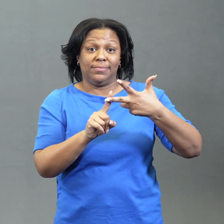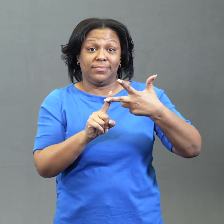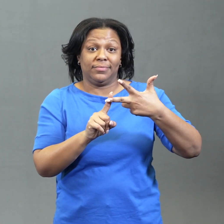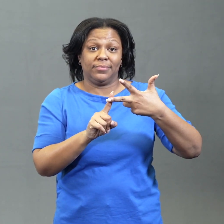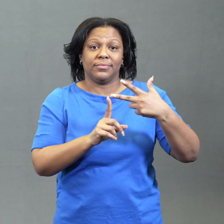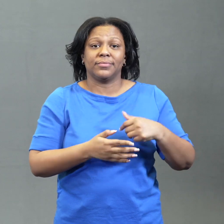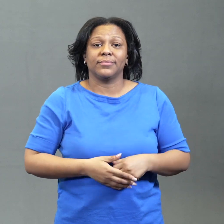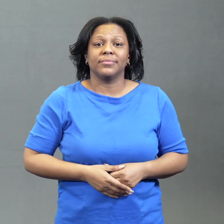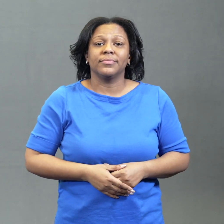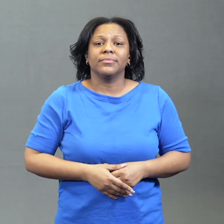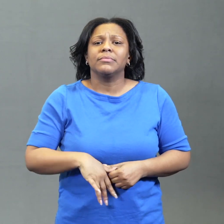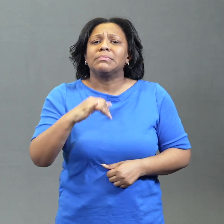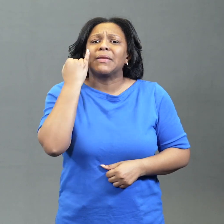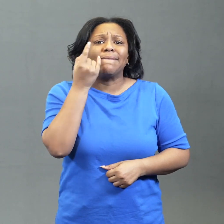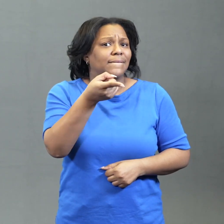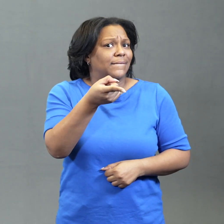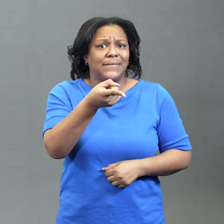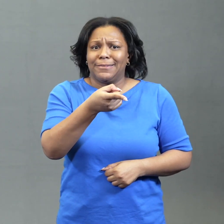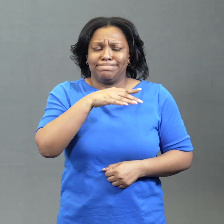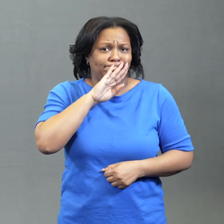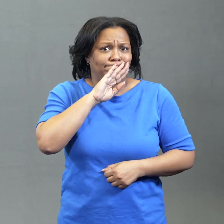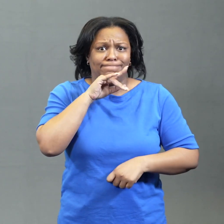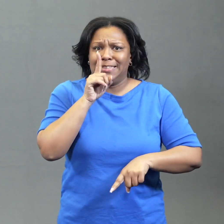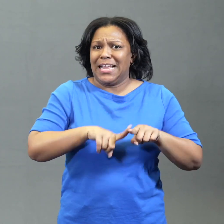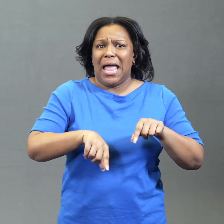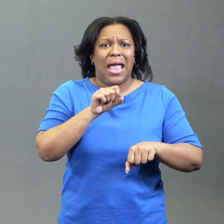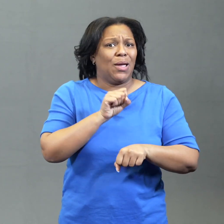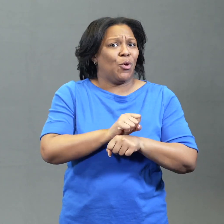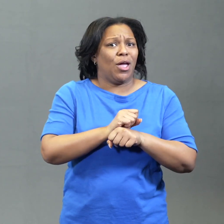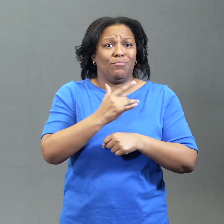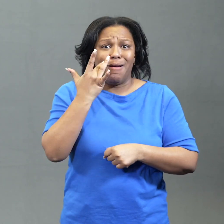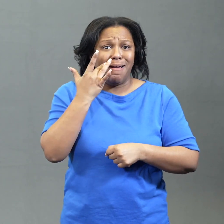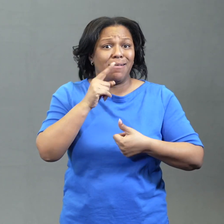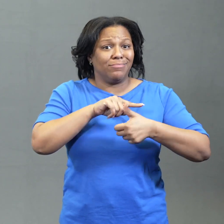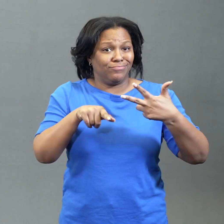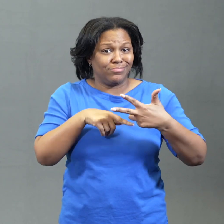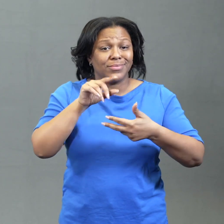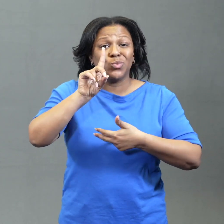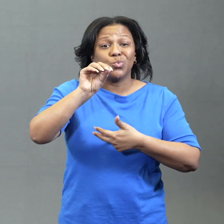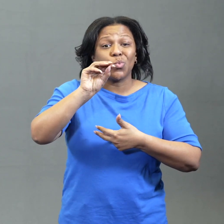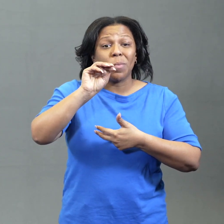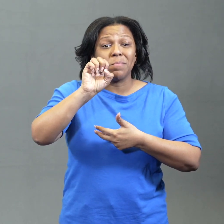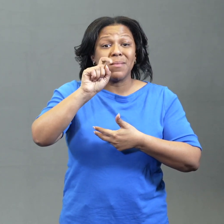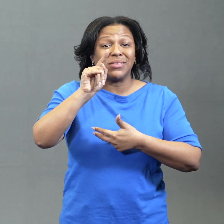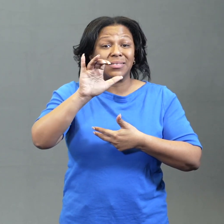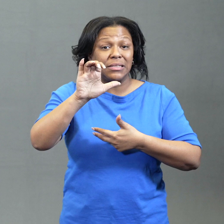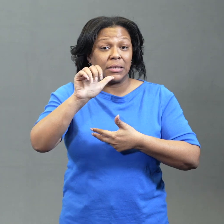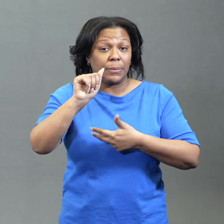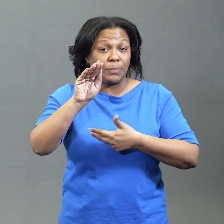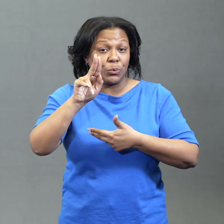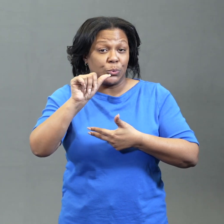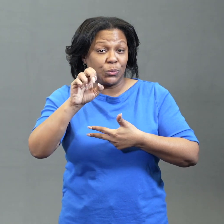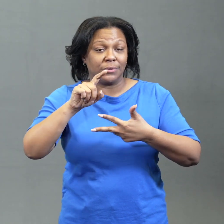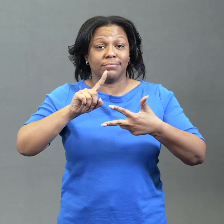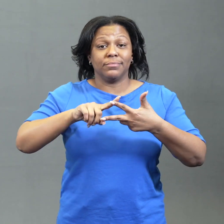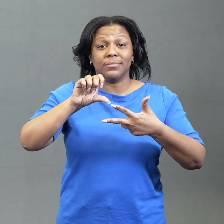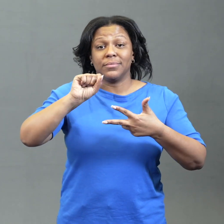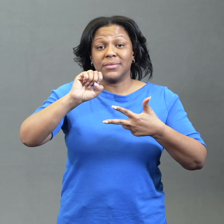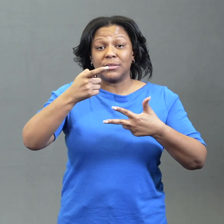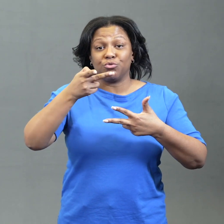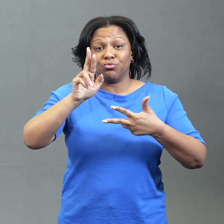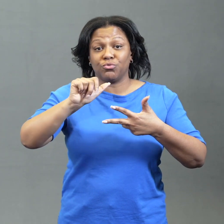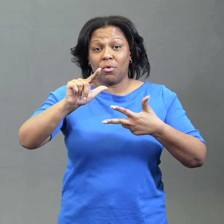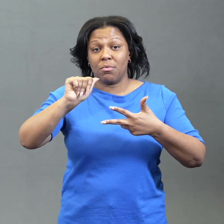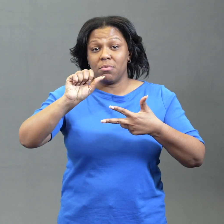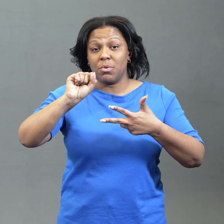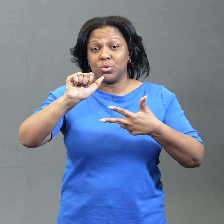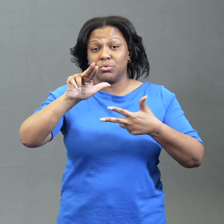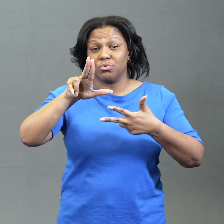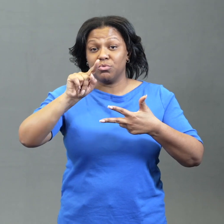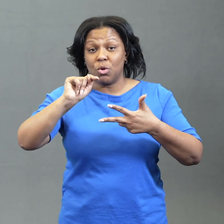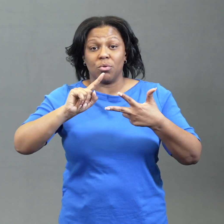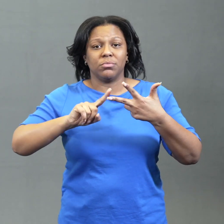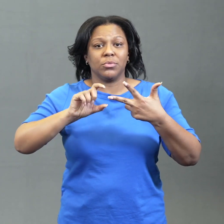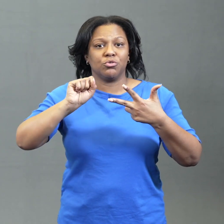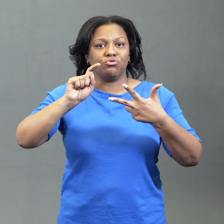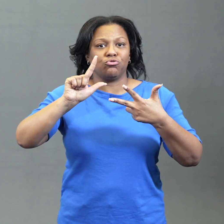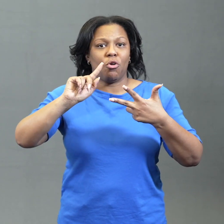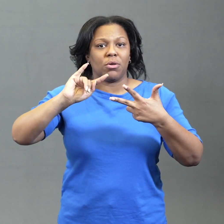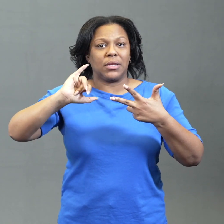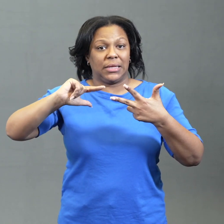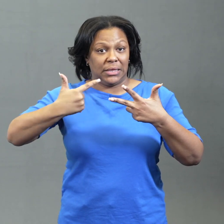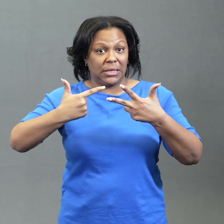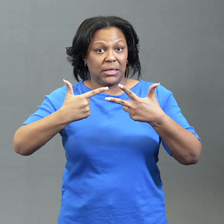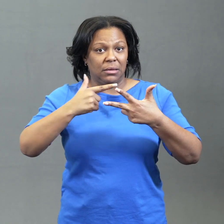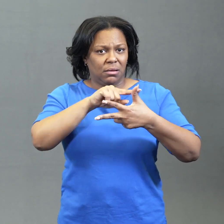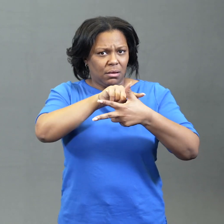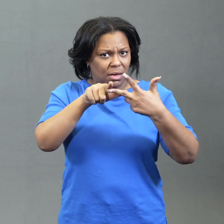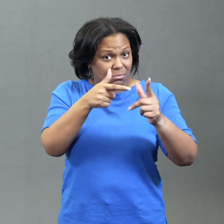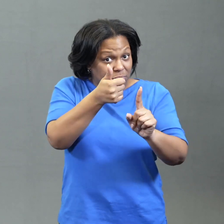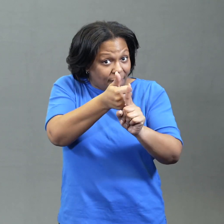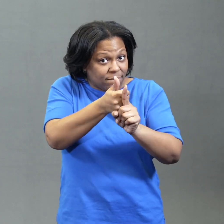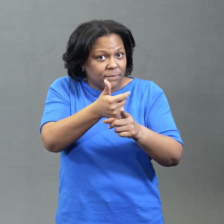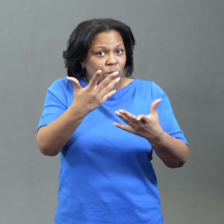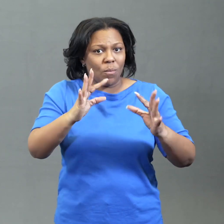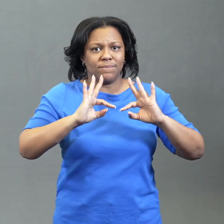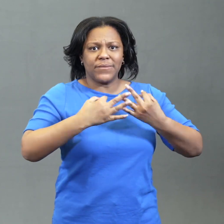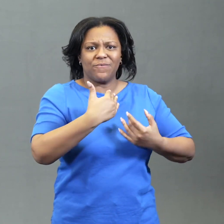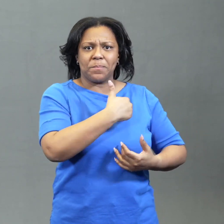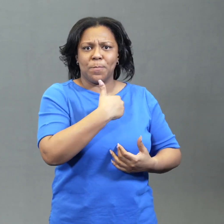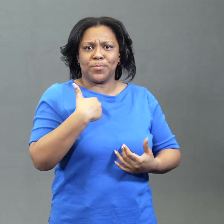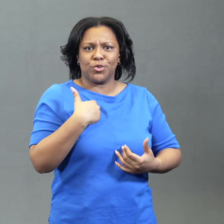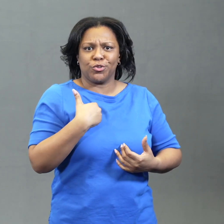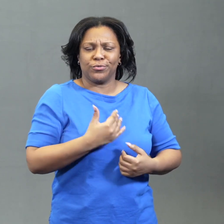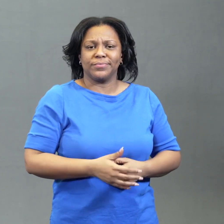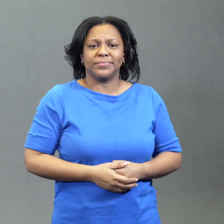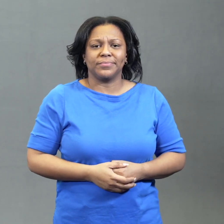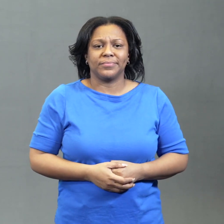3. If you can’t work due to domestic abuse, sexual assault or stalking of themselves or a family member.